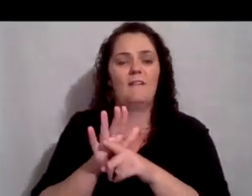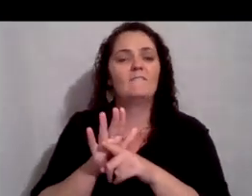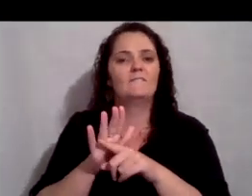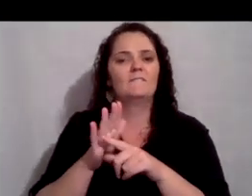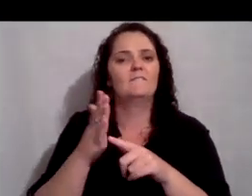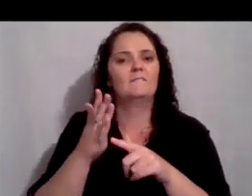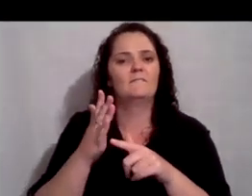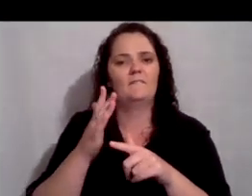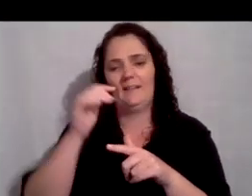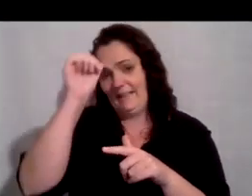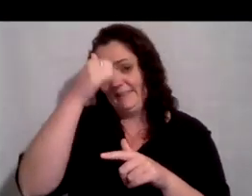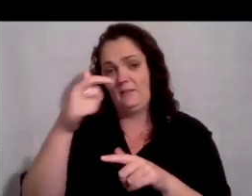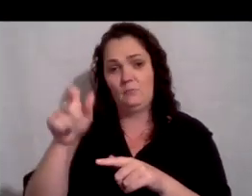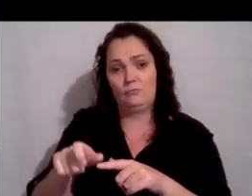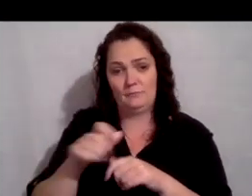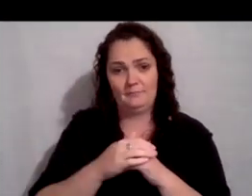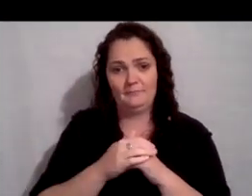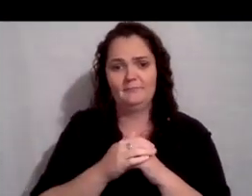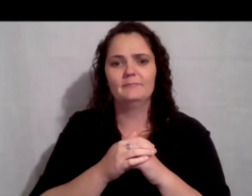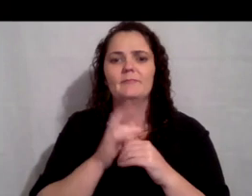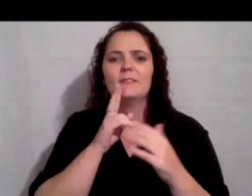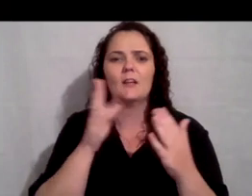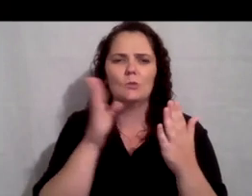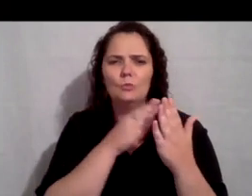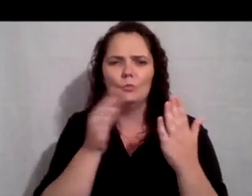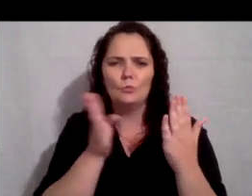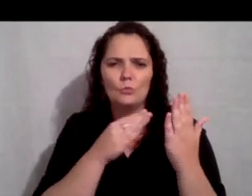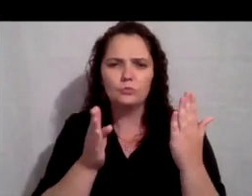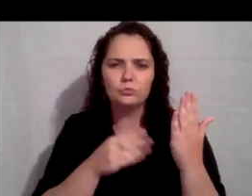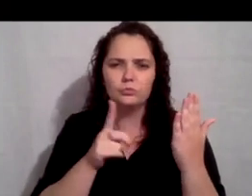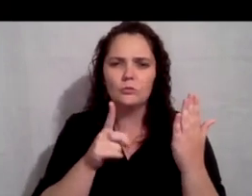this experience of washing, so this is the productive quality of erasure.